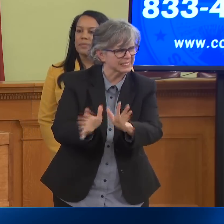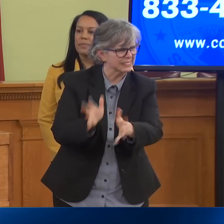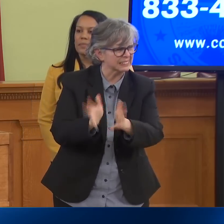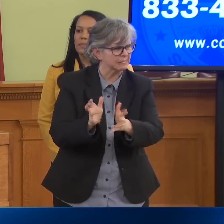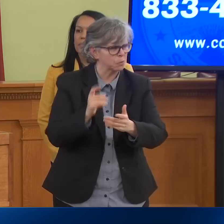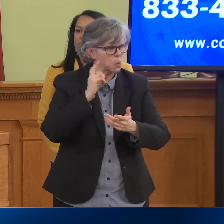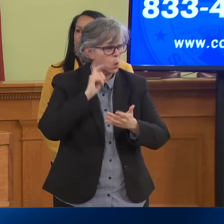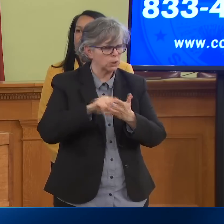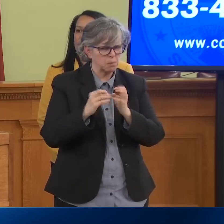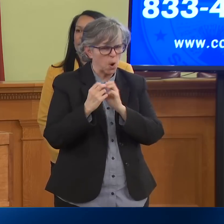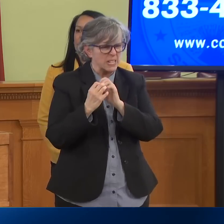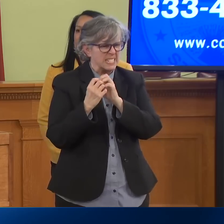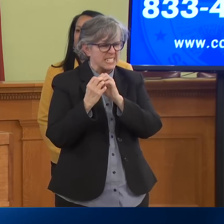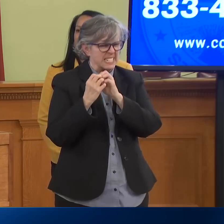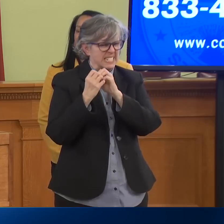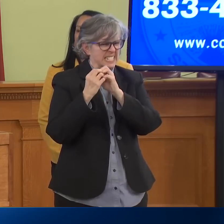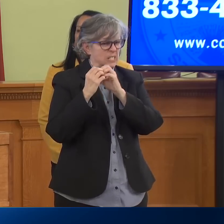OR YOU AND YOUR FAMILY.